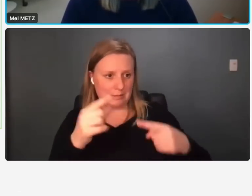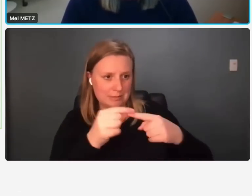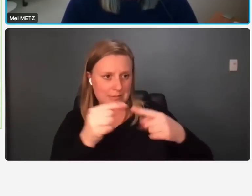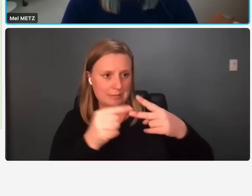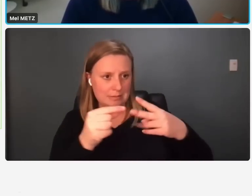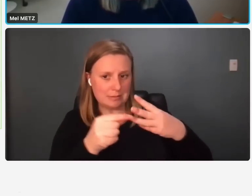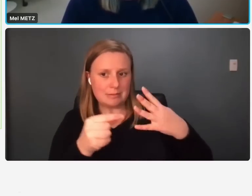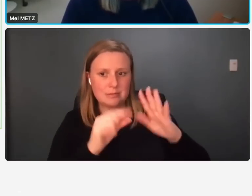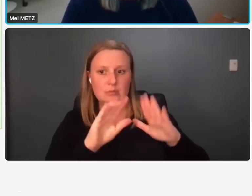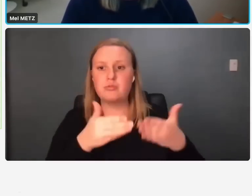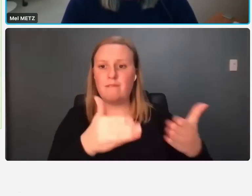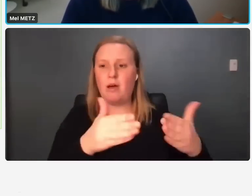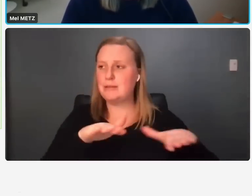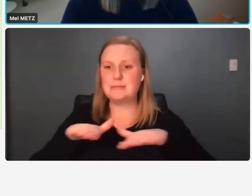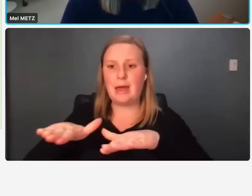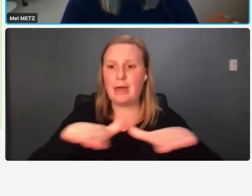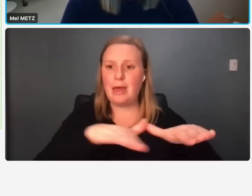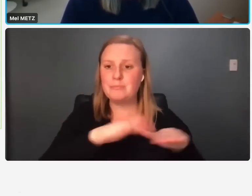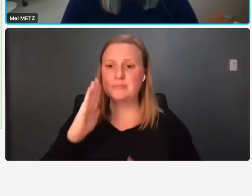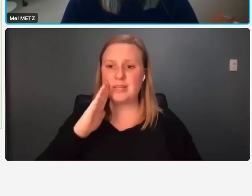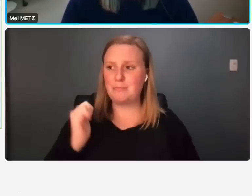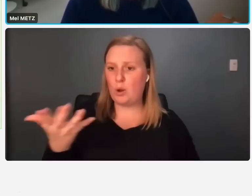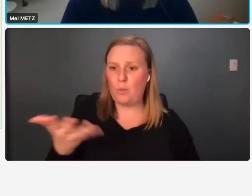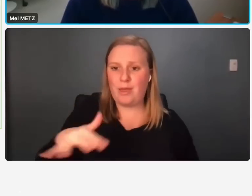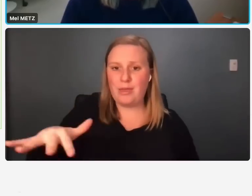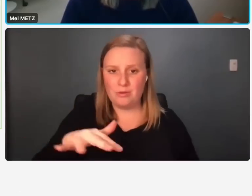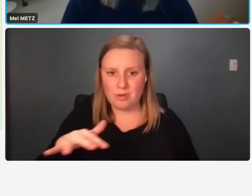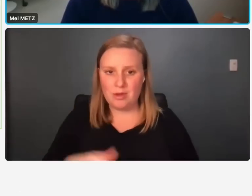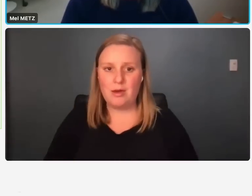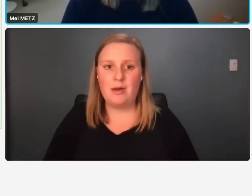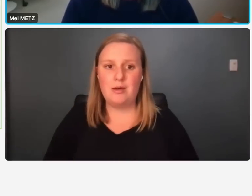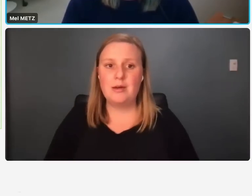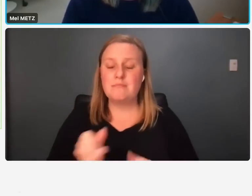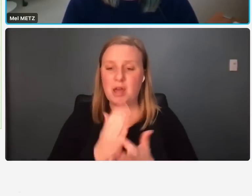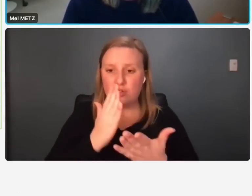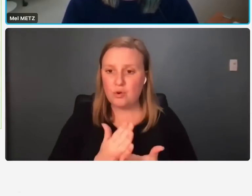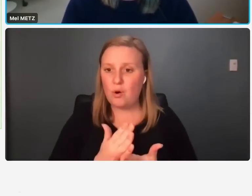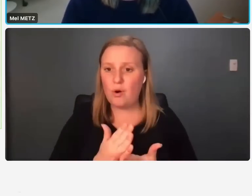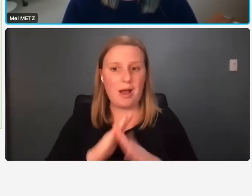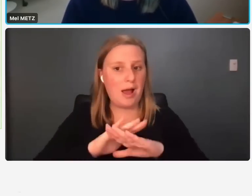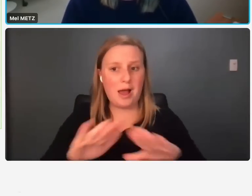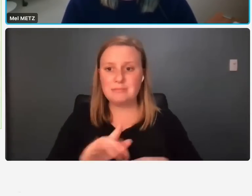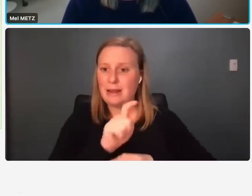from mistreatment, neglect and harm. The intent is therefore for the new Act to provide a